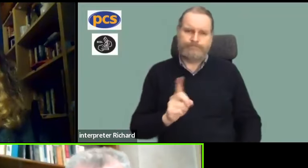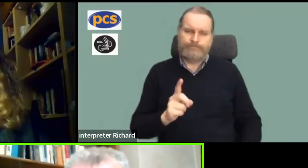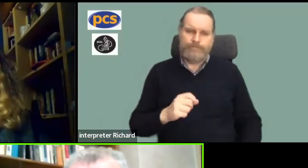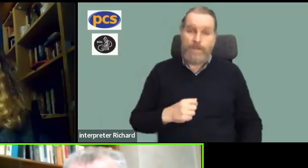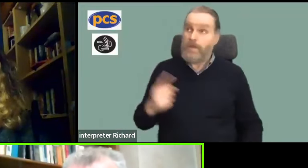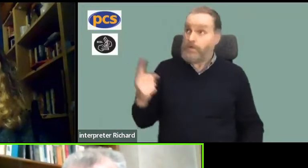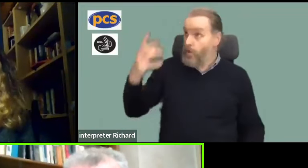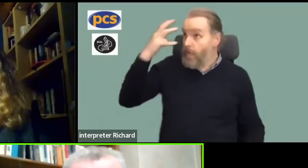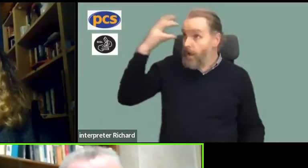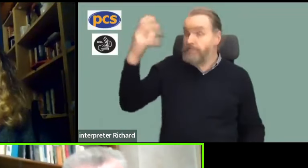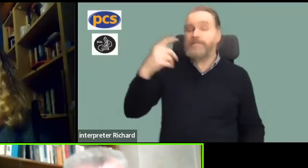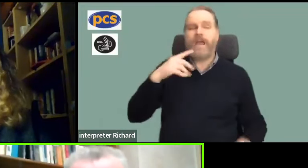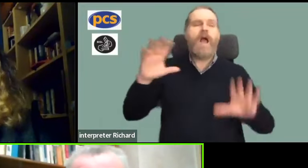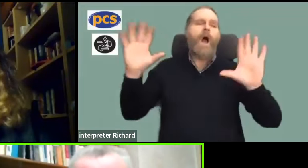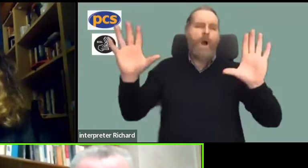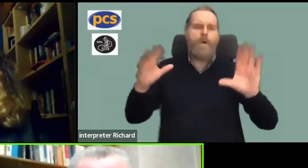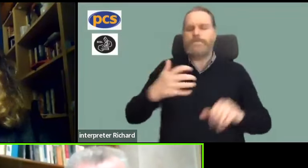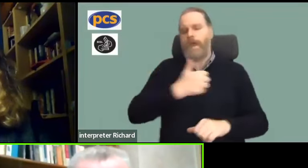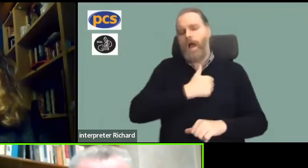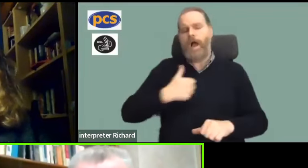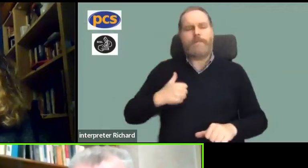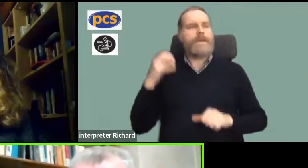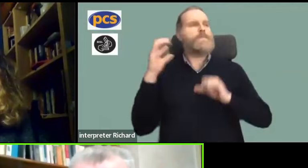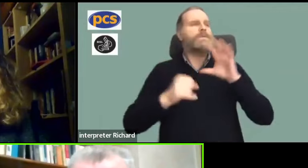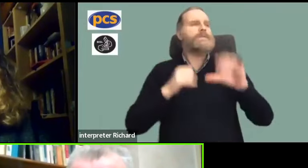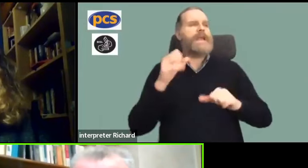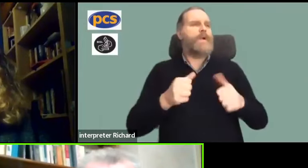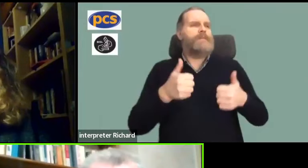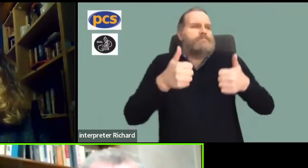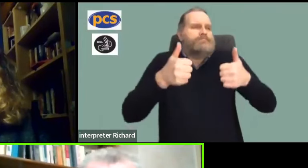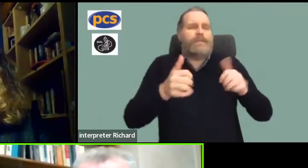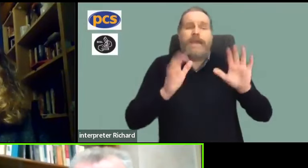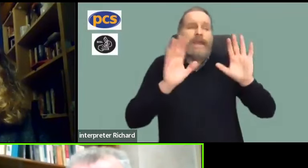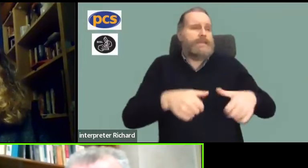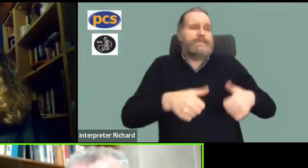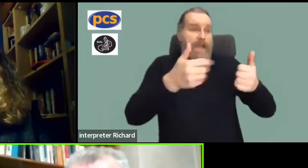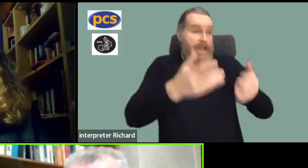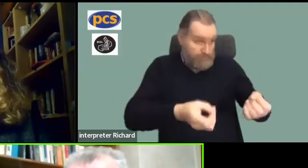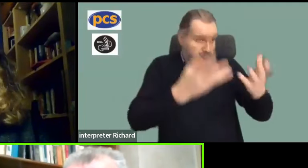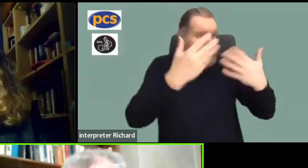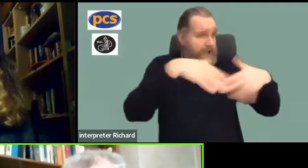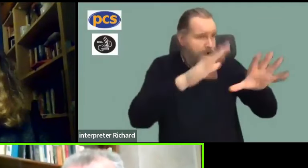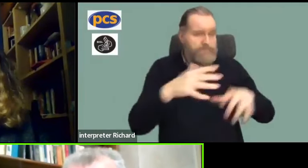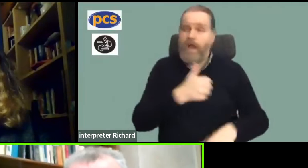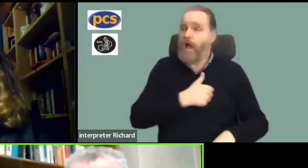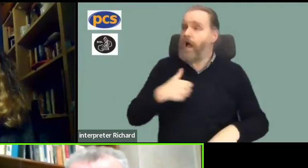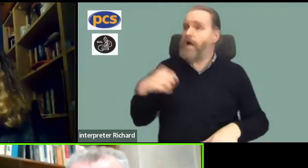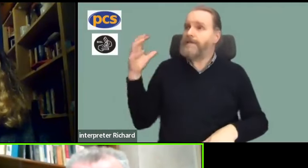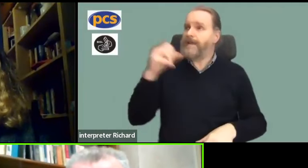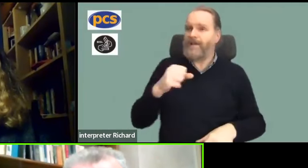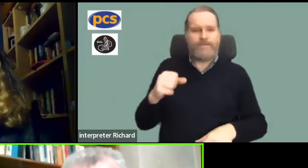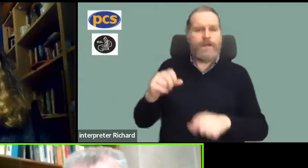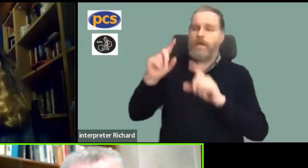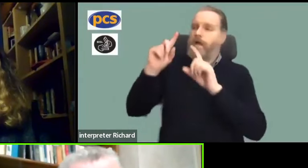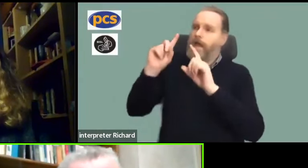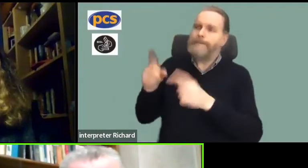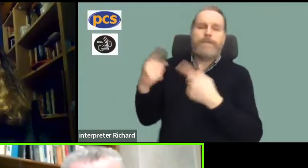government's going to realize ry early ry early on they should stop the rhetoric and a saber wrap er than a h in and threatening unions, bringing the army in where they the army in where they can do